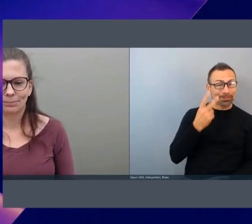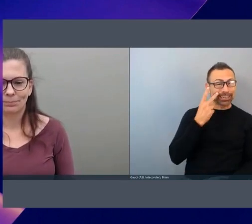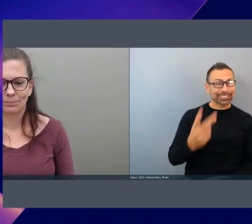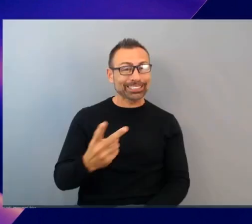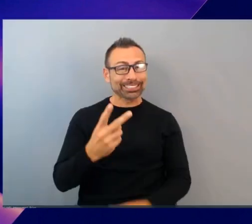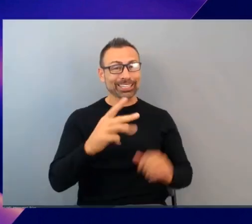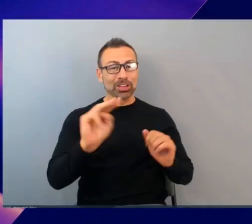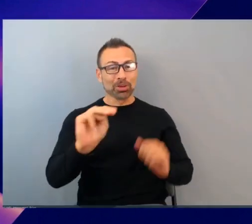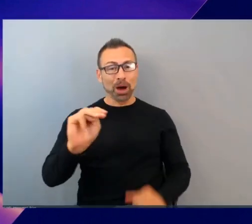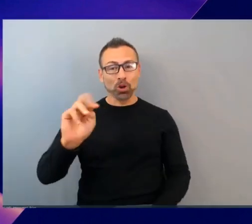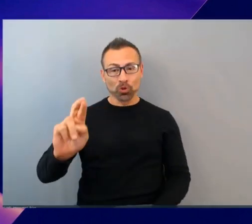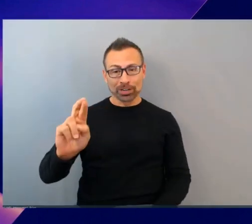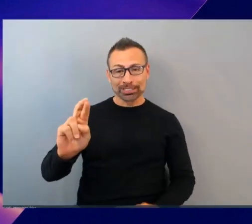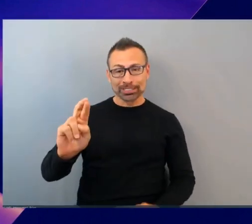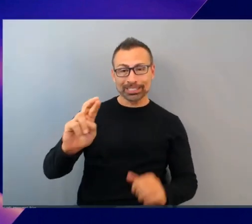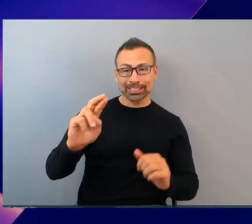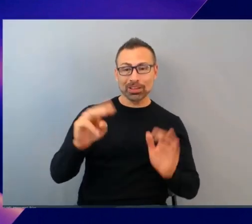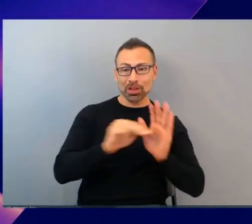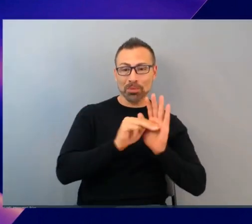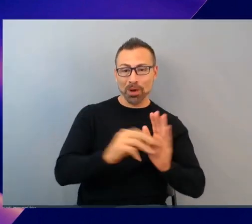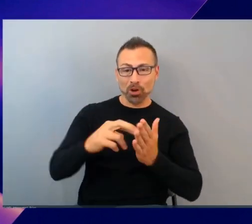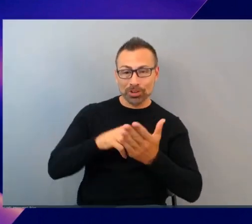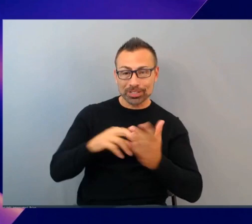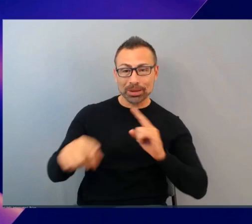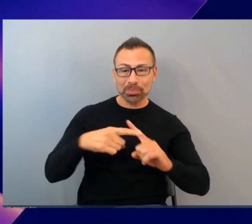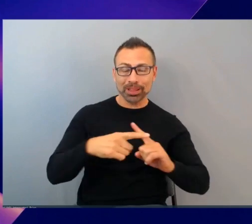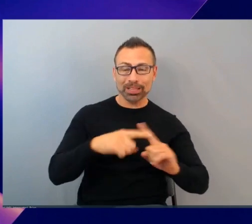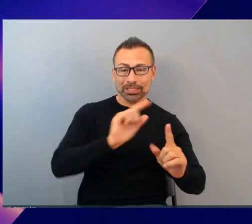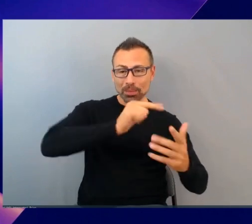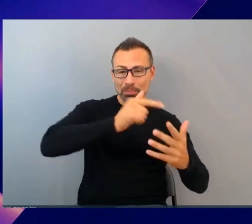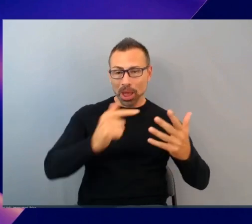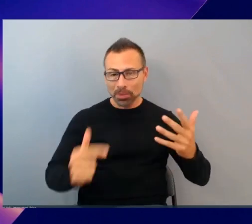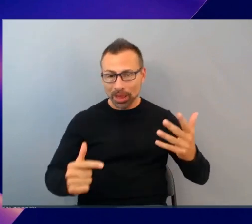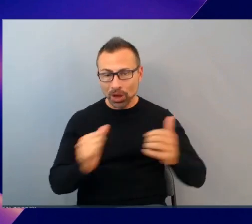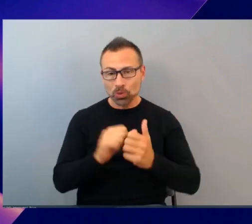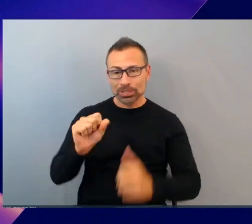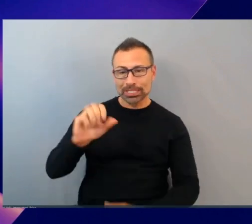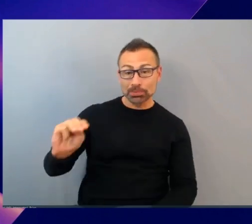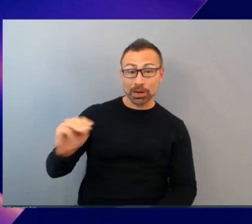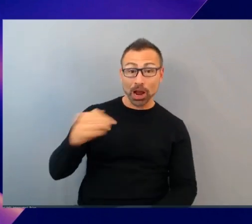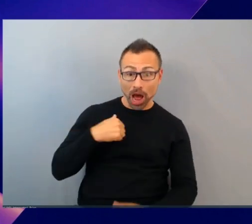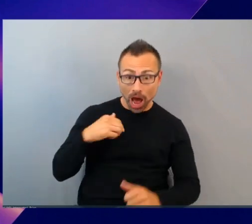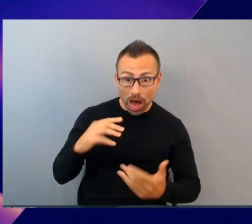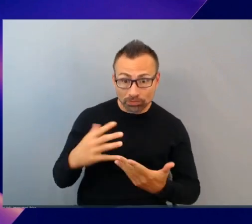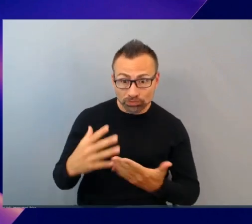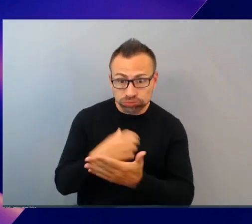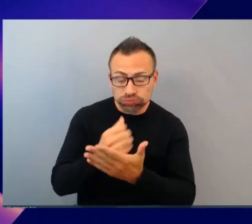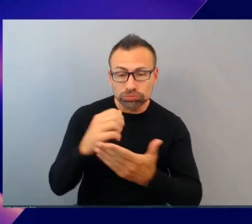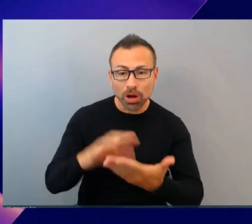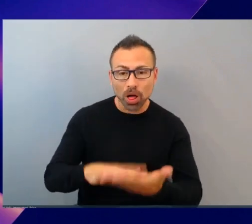I learned a lot. Did you? Yeah. I mean, one question I know that came to mind for me that I'm sure a lot of people, they love experimenting,